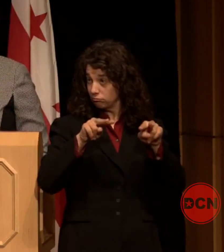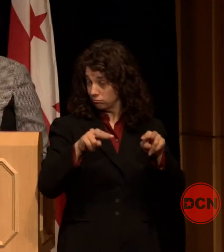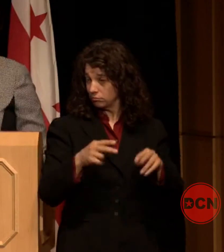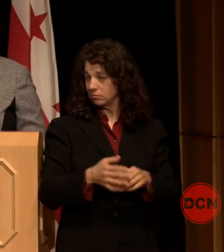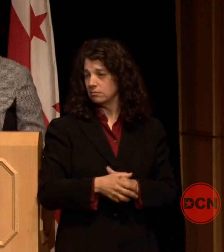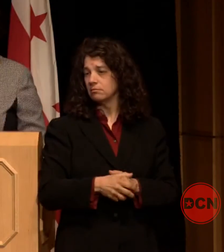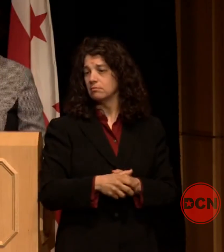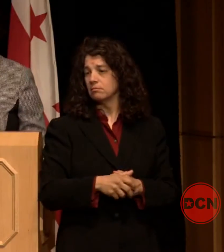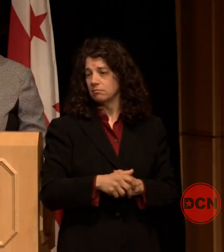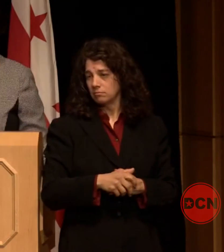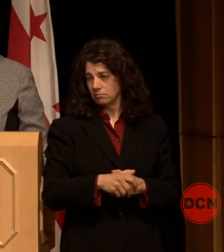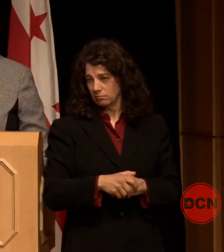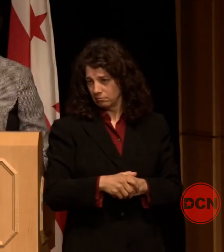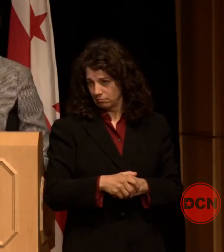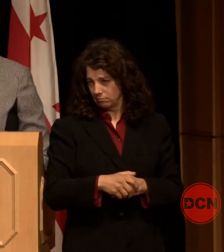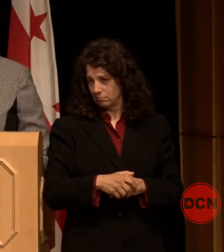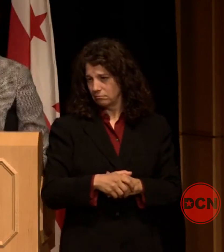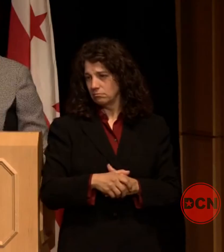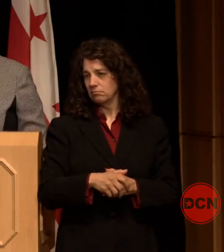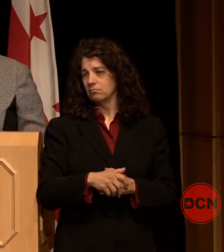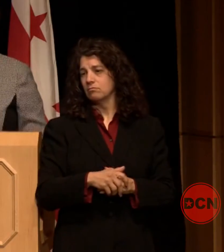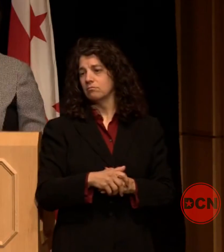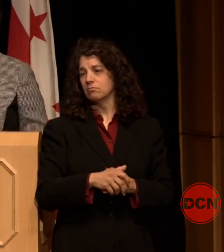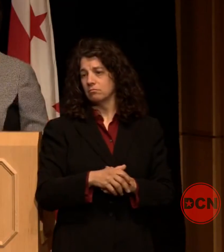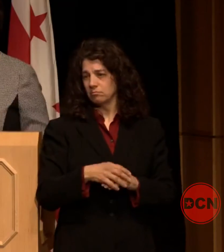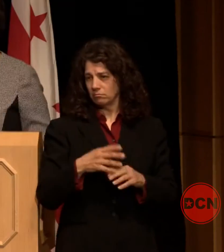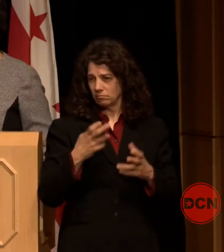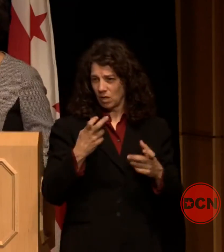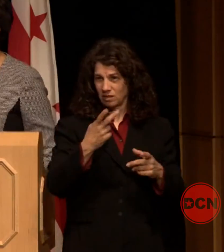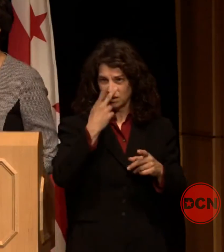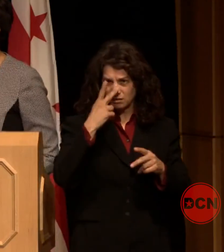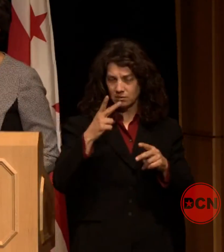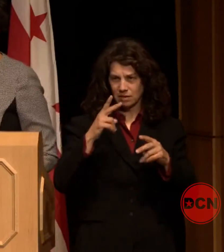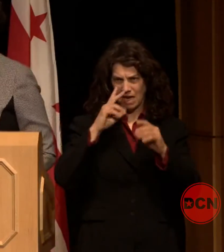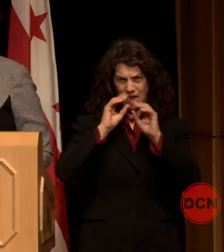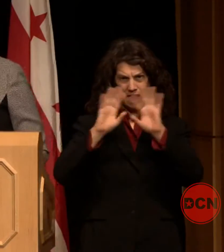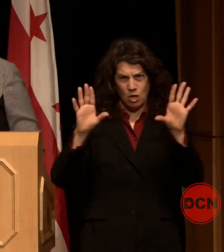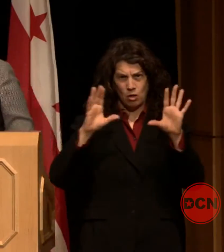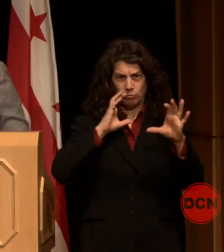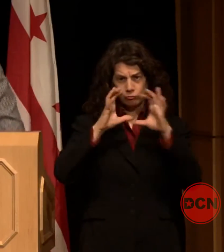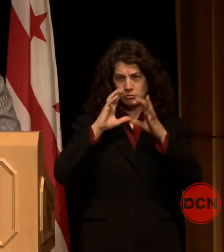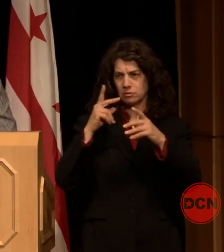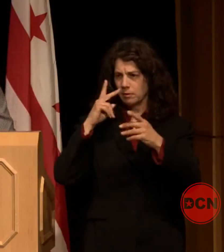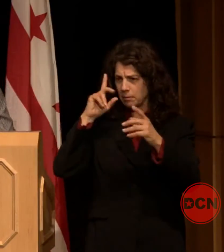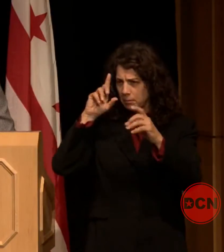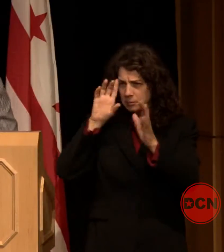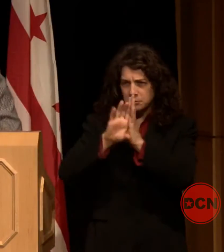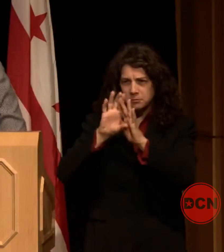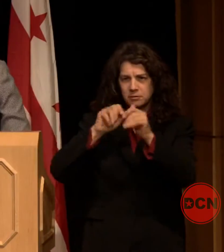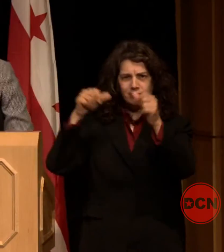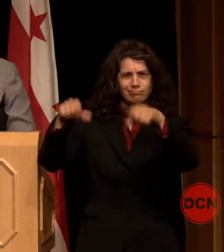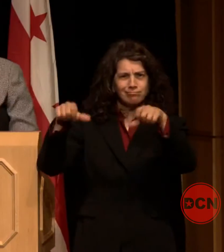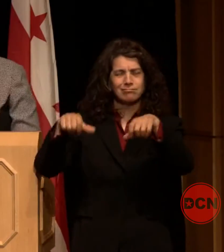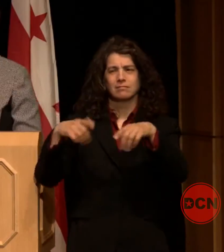NEIGHBORHOODS ACROSS THE DISTRICT OF COLUMBIA. WE ALSO PROMISE THAT WE WILL BE FOCUSED ON ALL EIGHT WARDS IN